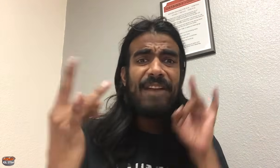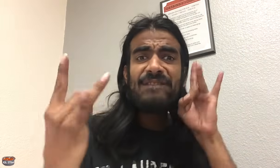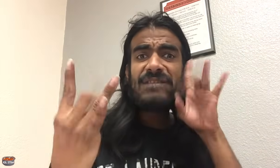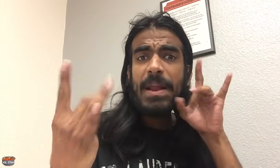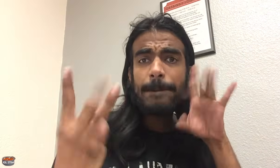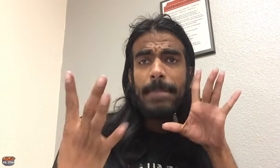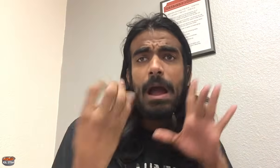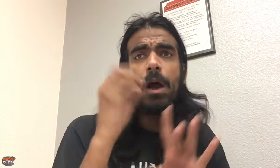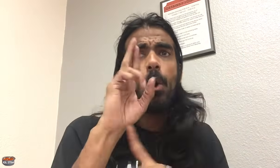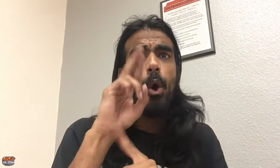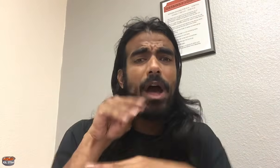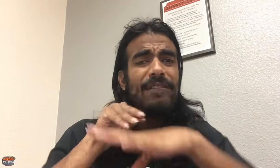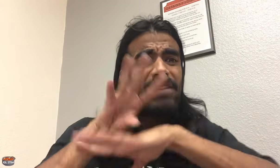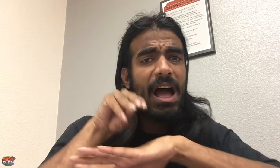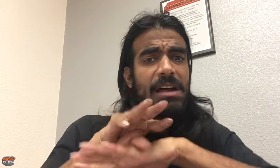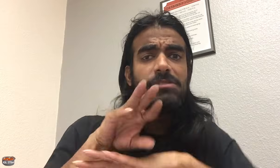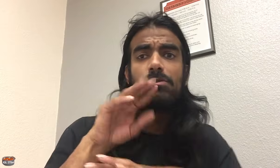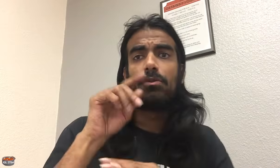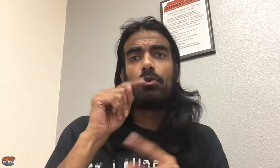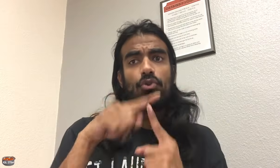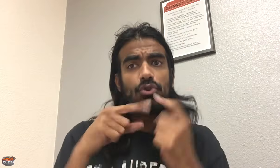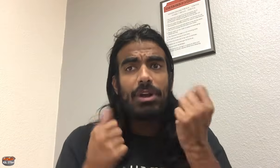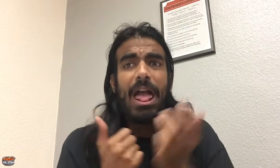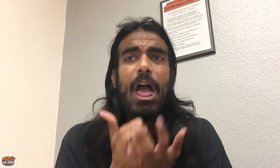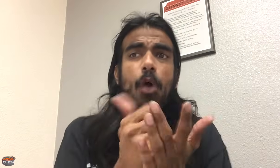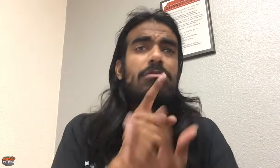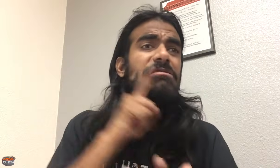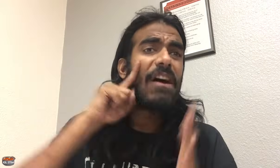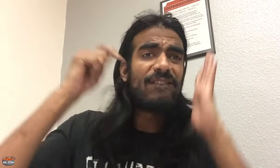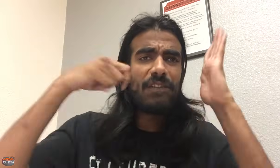If you have any feedback for us, any advice